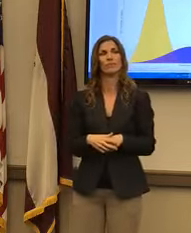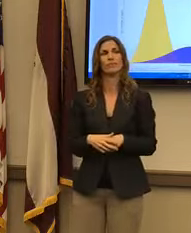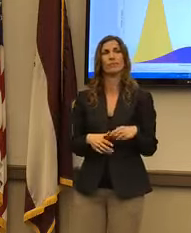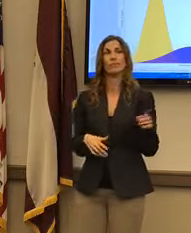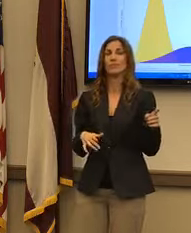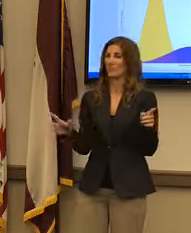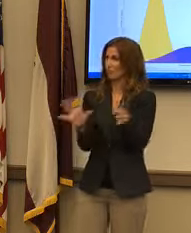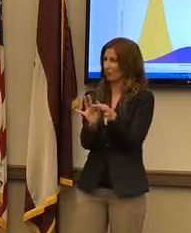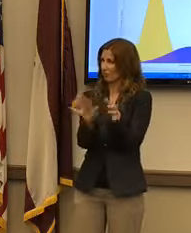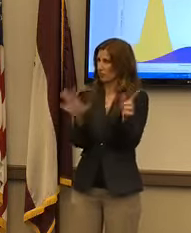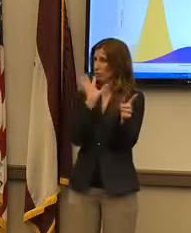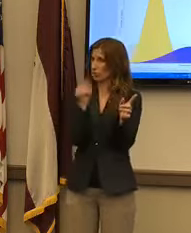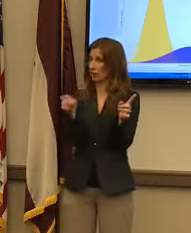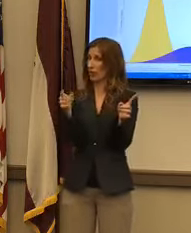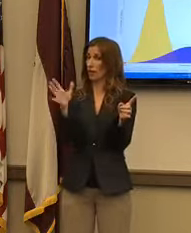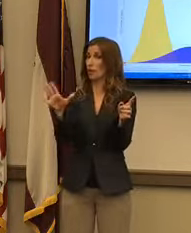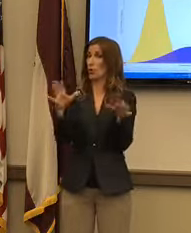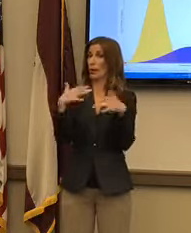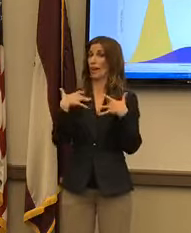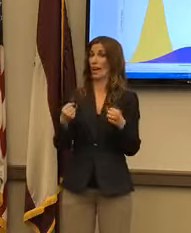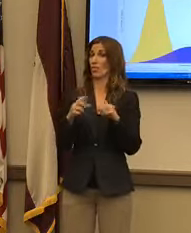said is your Health Department still reaching out to